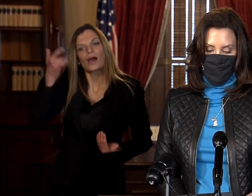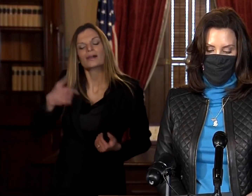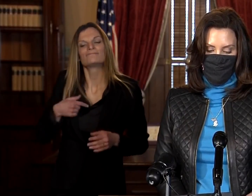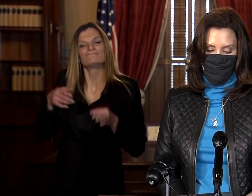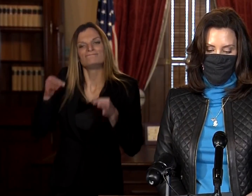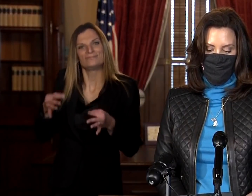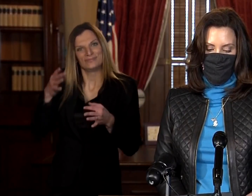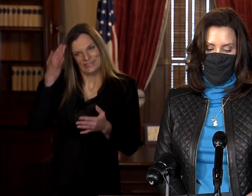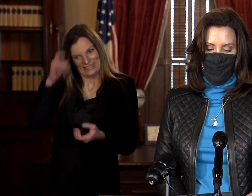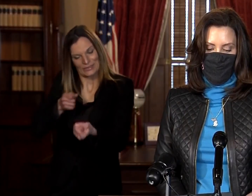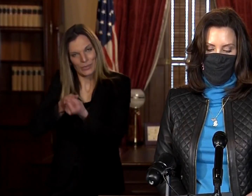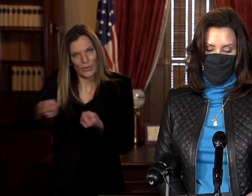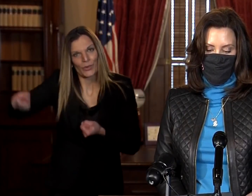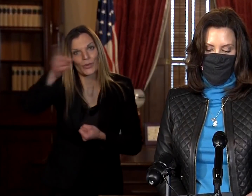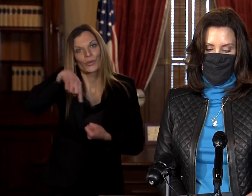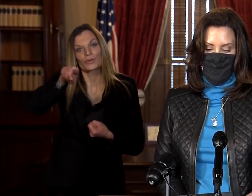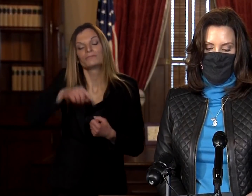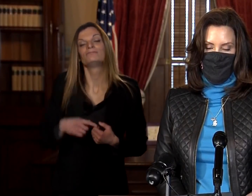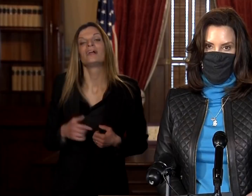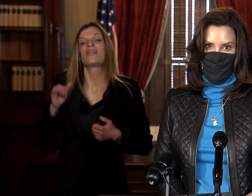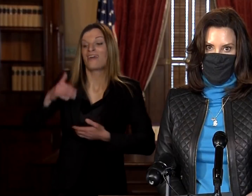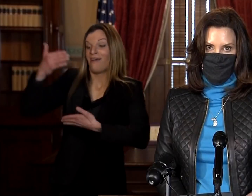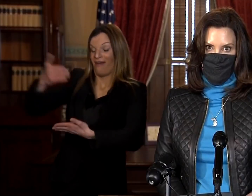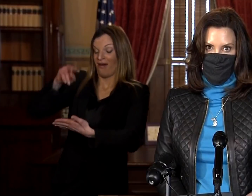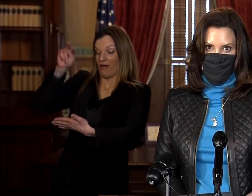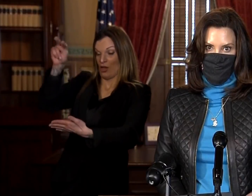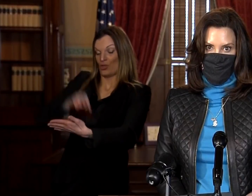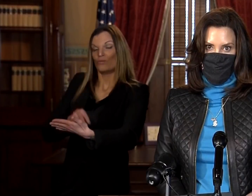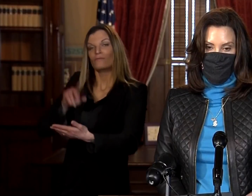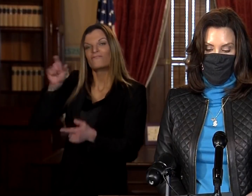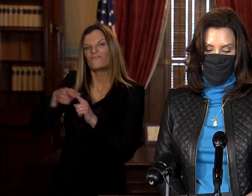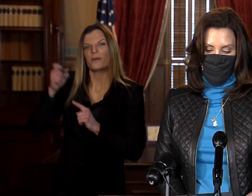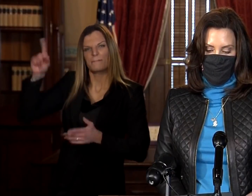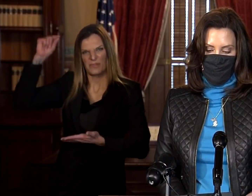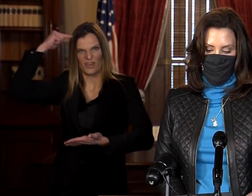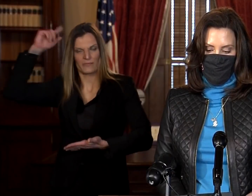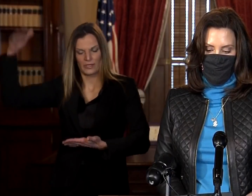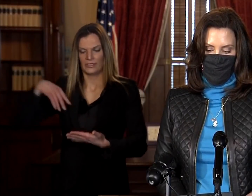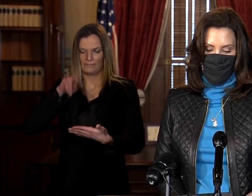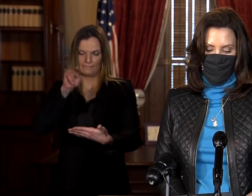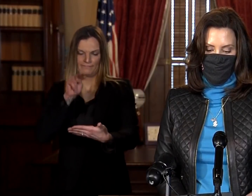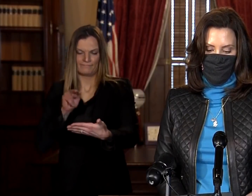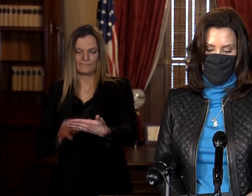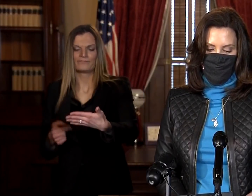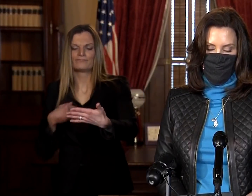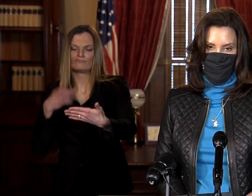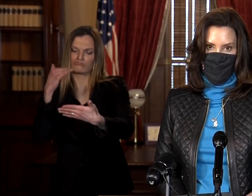pandemic. When I signed the budget, I had When I signed the budget, I had to line it and veto any items